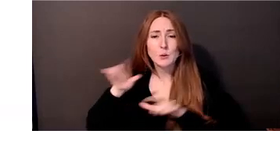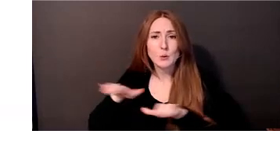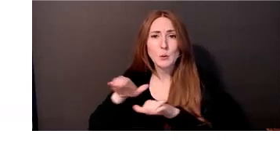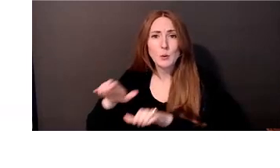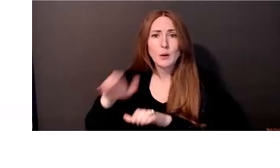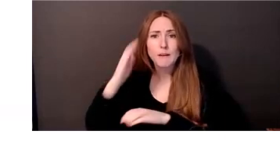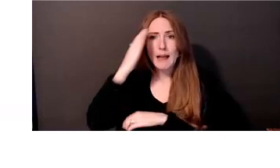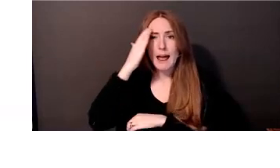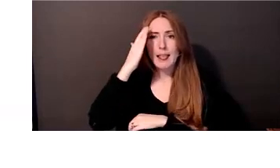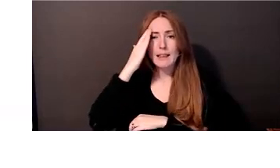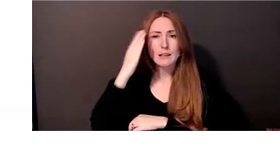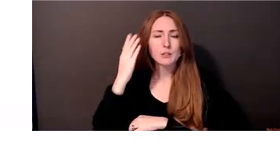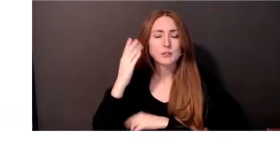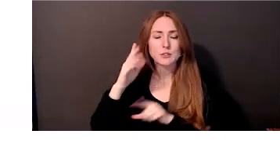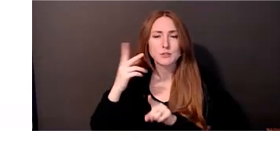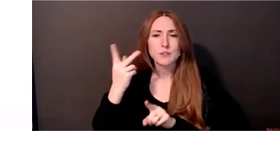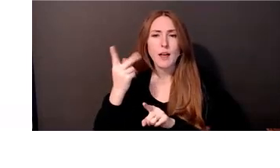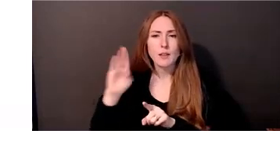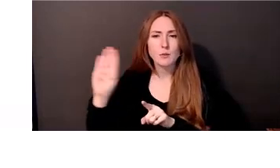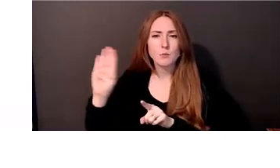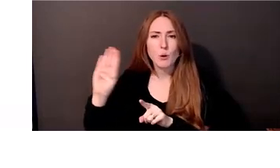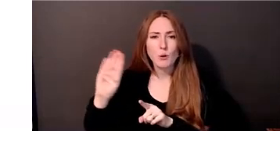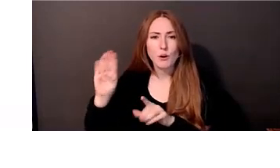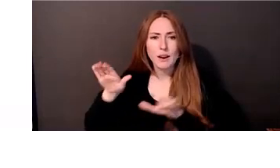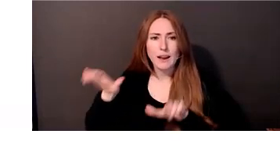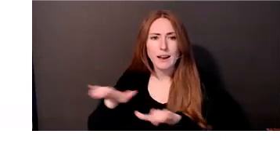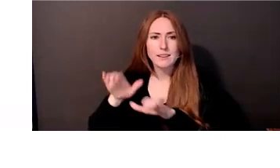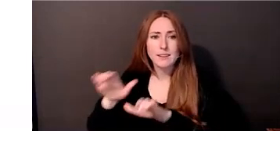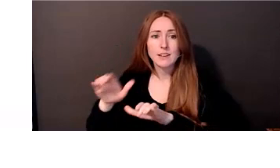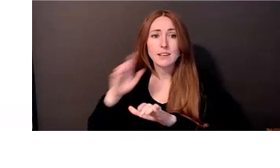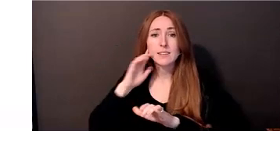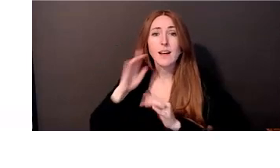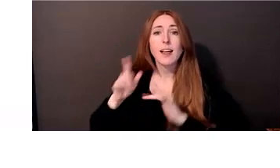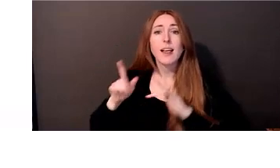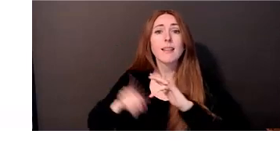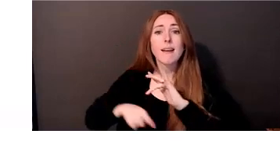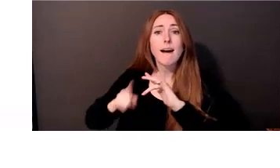The lack of awareness of knowledge broker of the existing training opportunity,